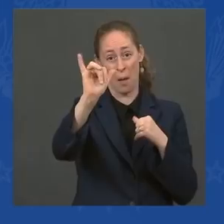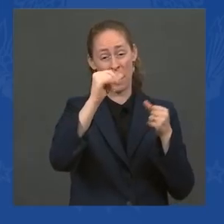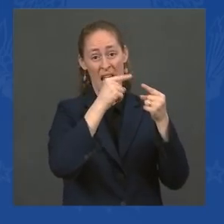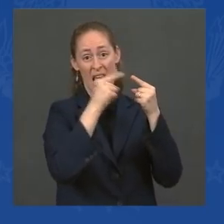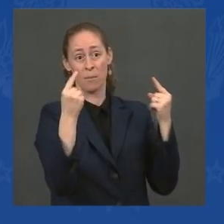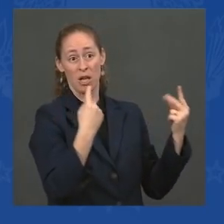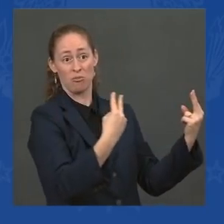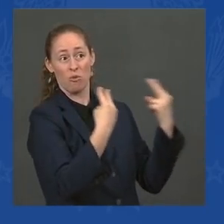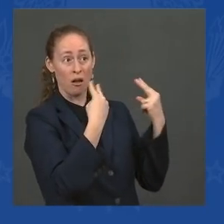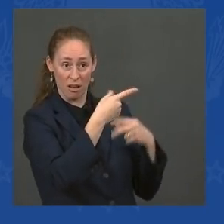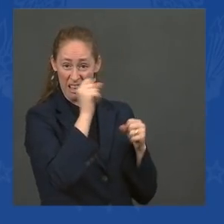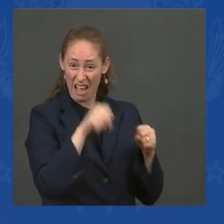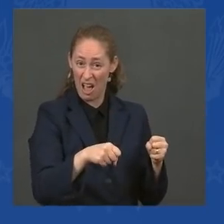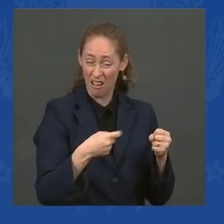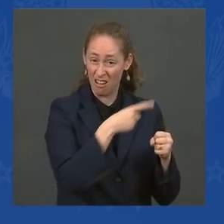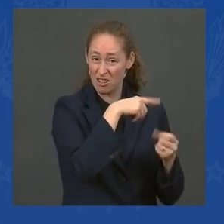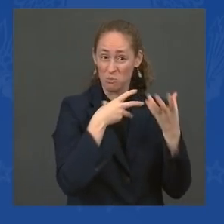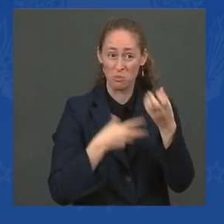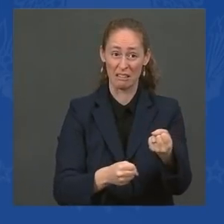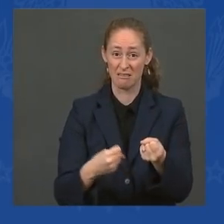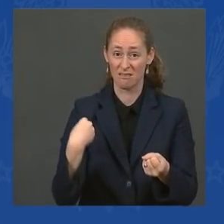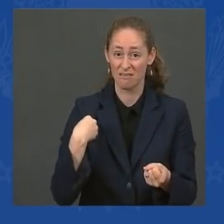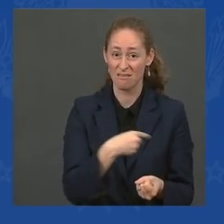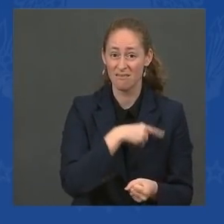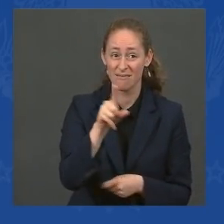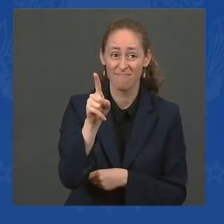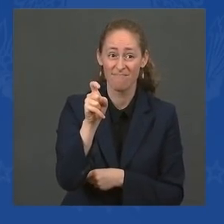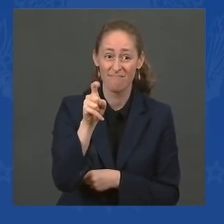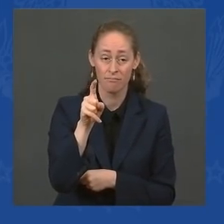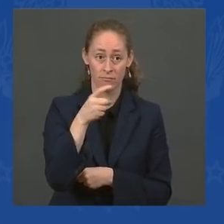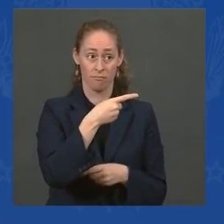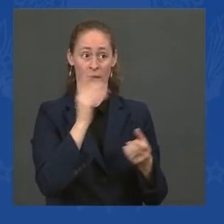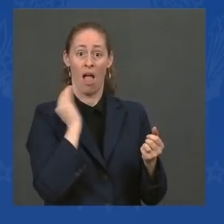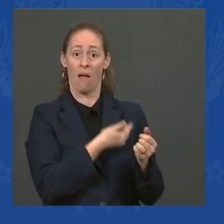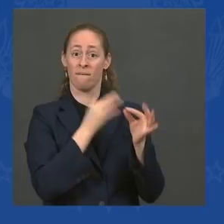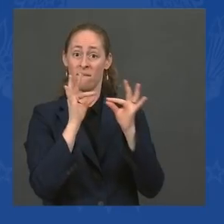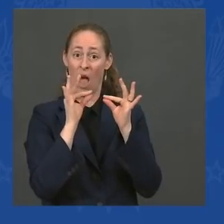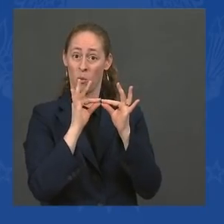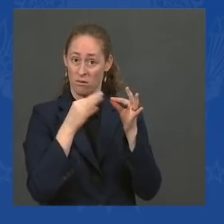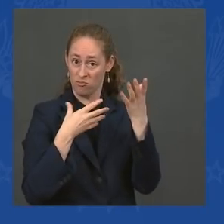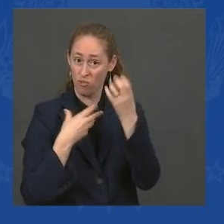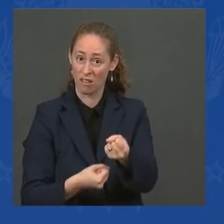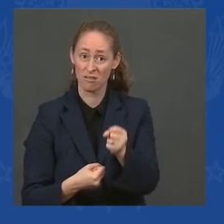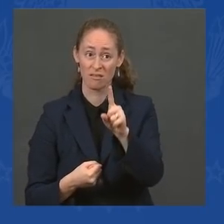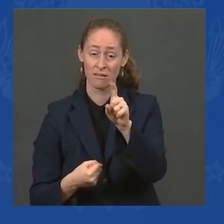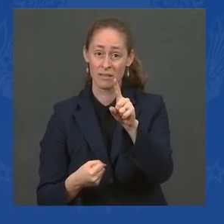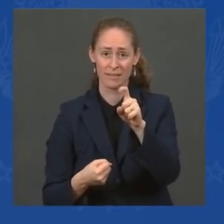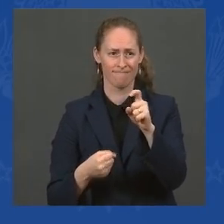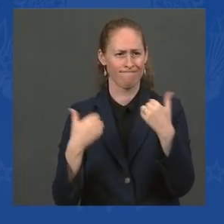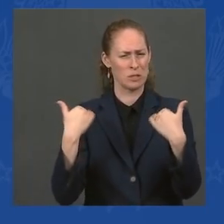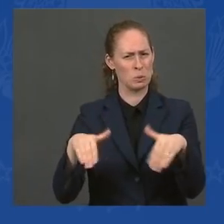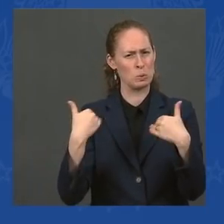Trust in America and the U.S. dollar and the financial system is critical to the world economy and eventually, actually, world peace.